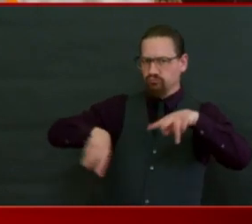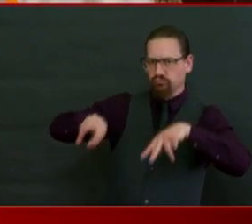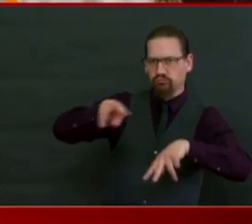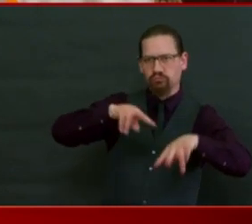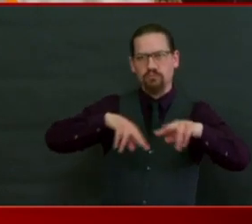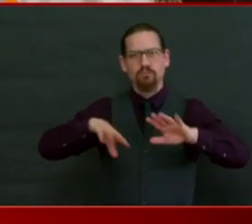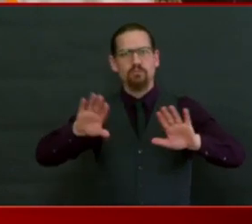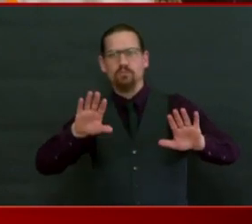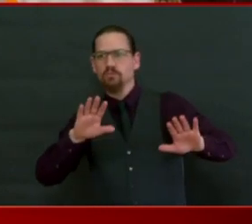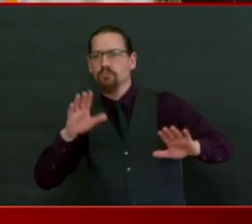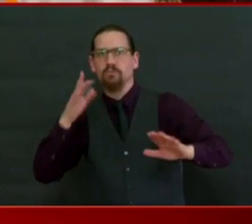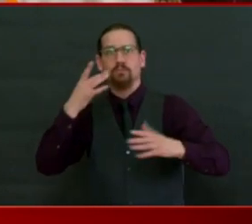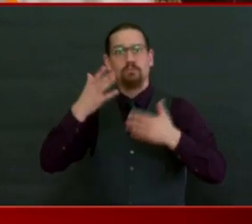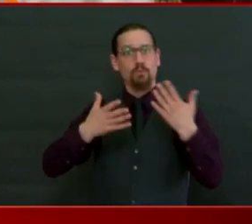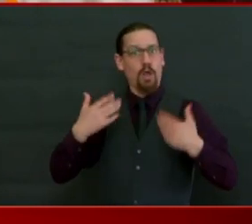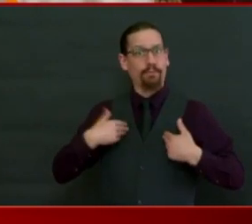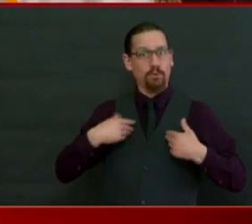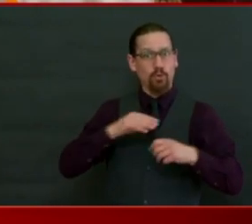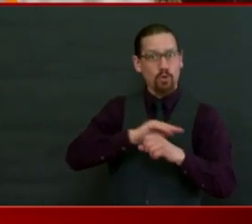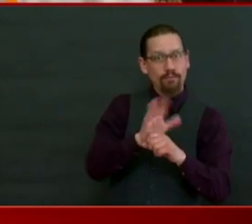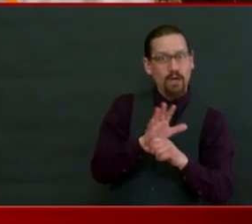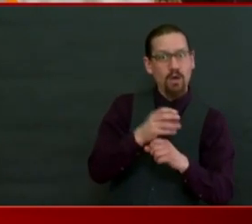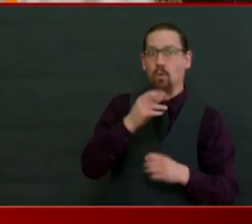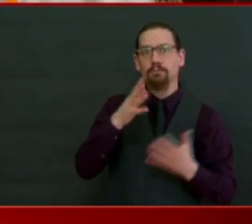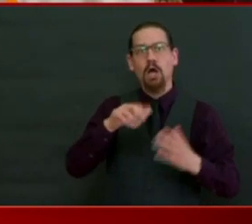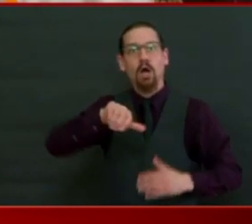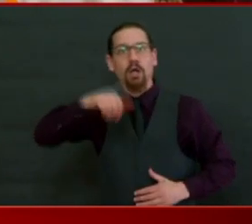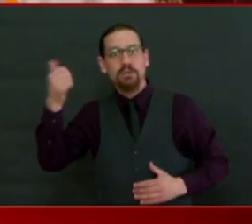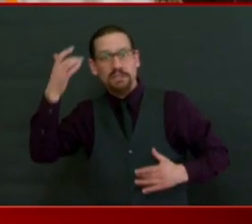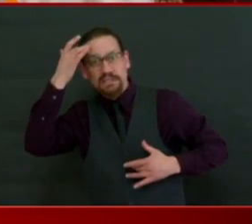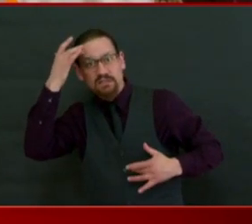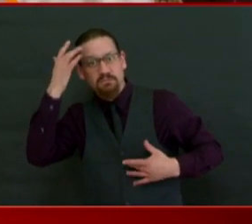RECOVERING SAFELY AND ISOLATING